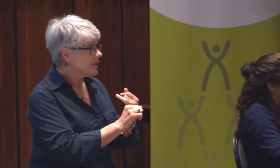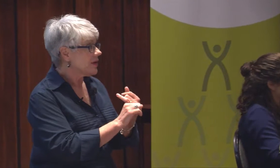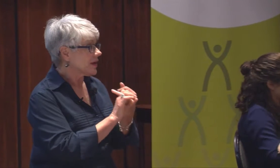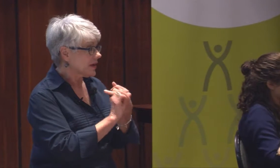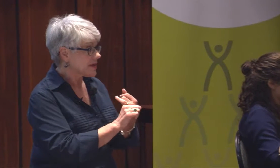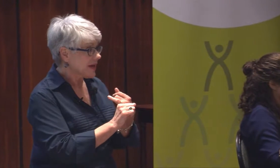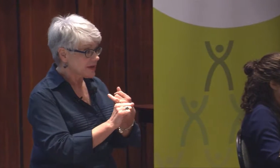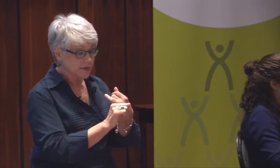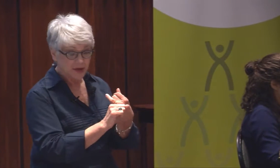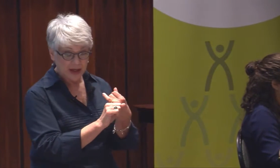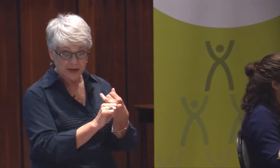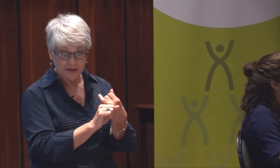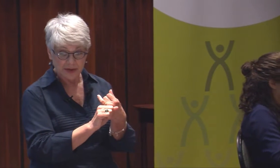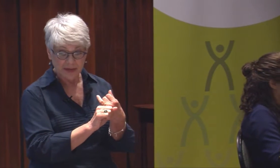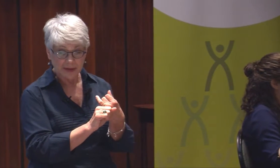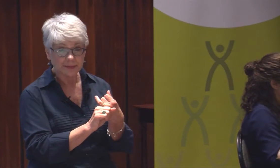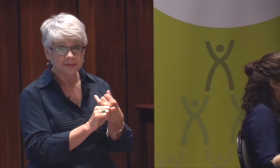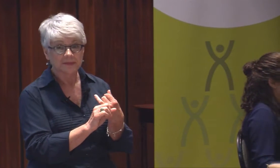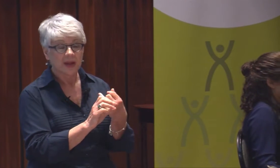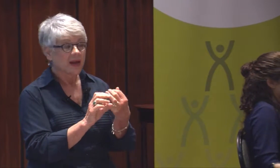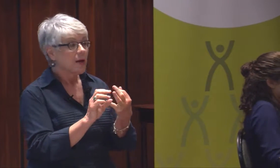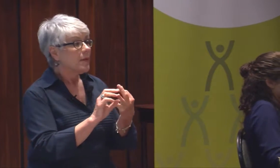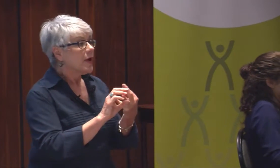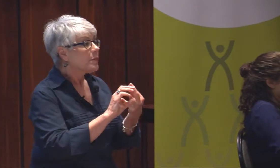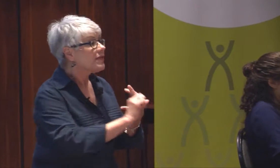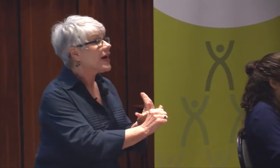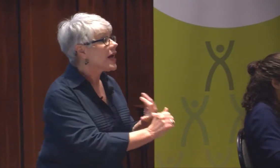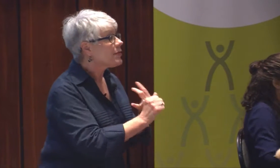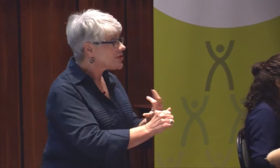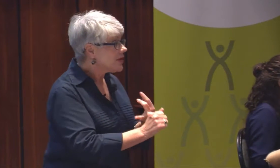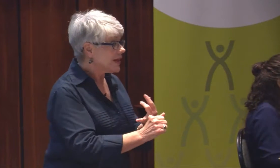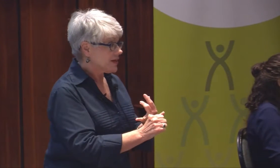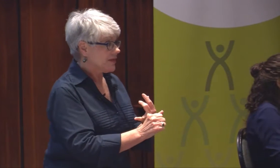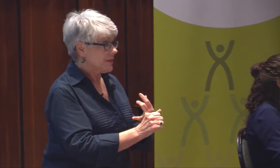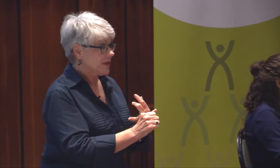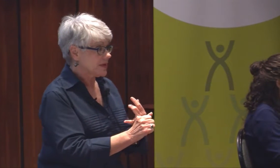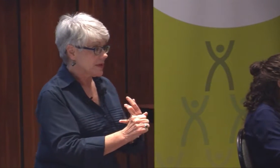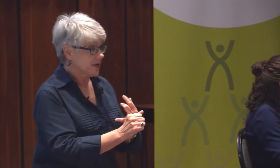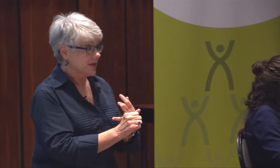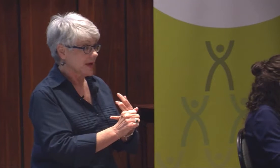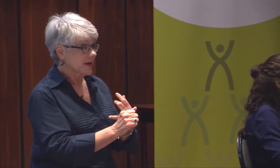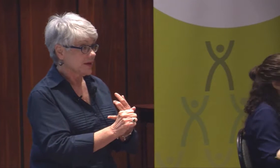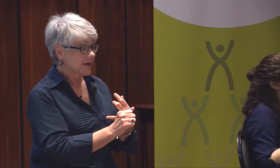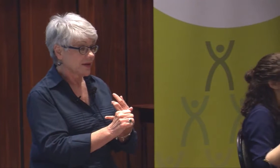the hook. Expect communication from them. Provide opportunities for them to communicate.